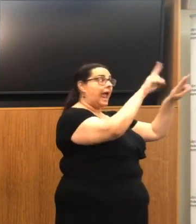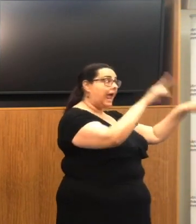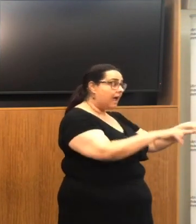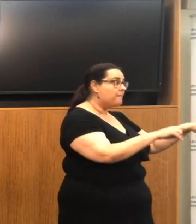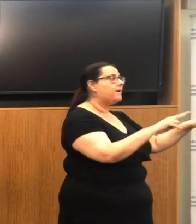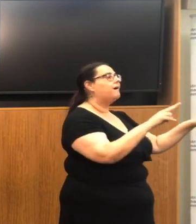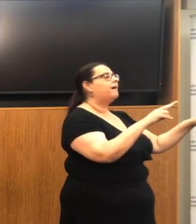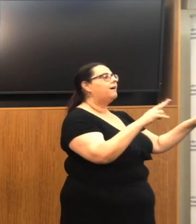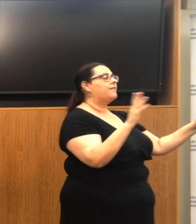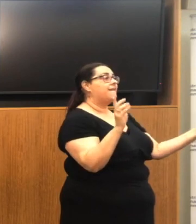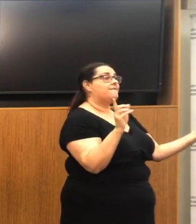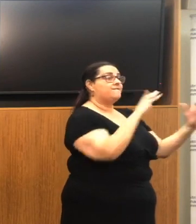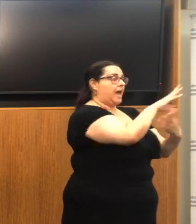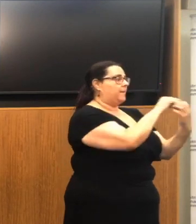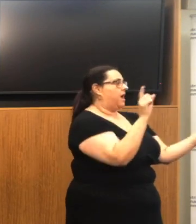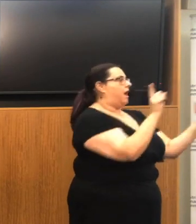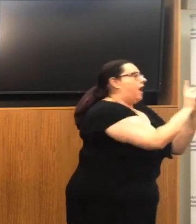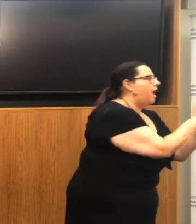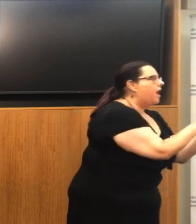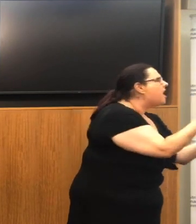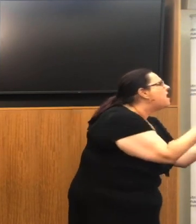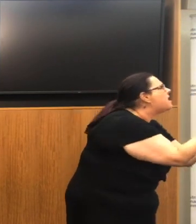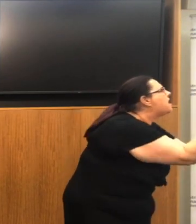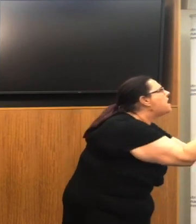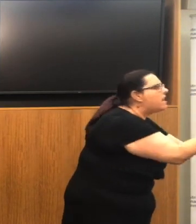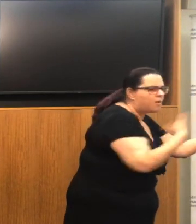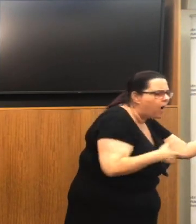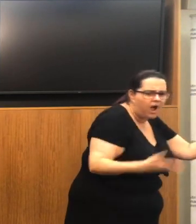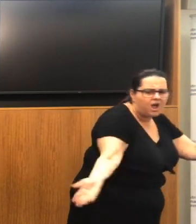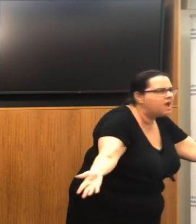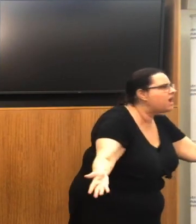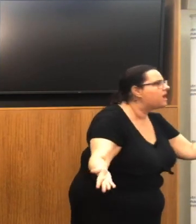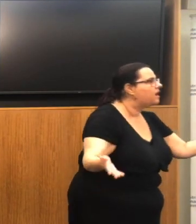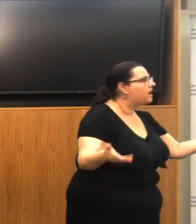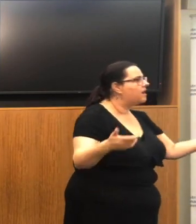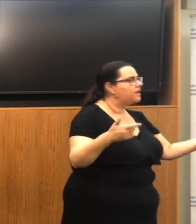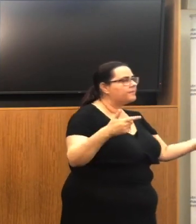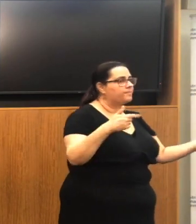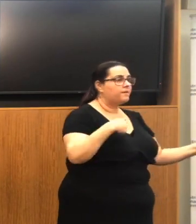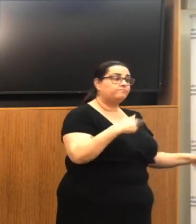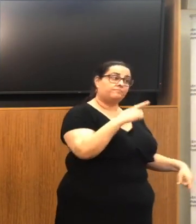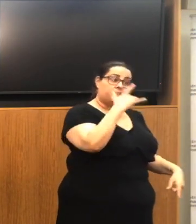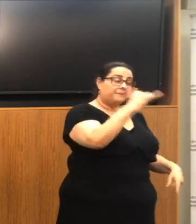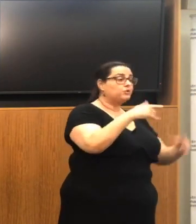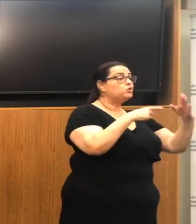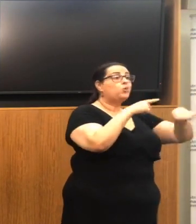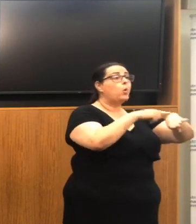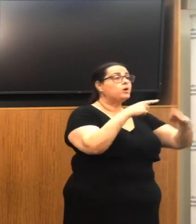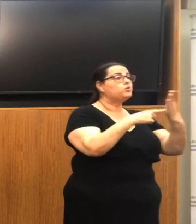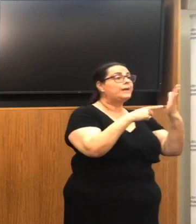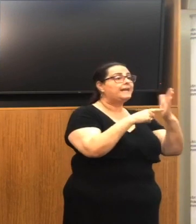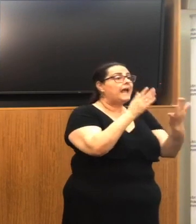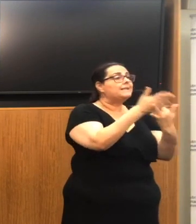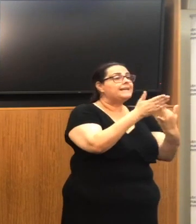of stories about how Andi and others would literally crawl into the toilets because the toilets were not accessible.